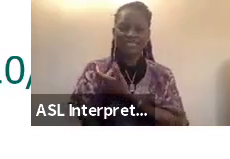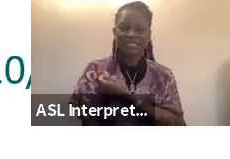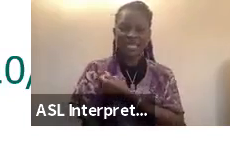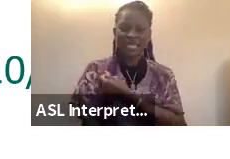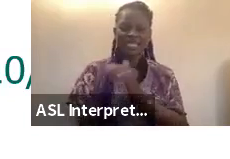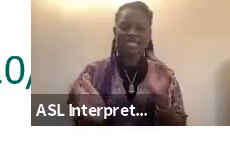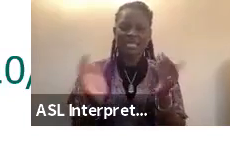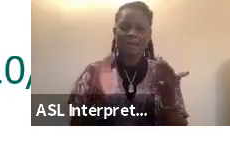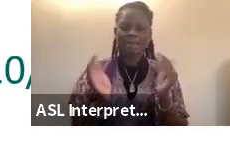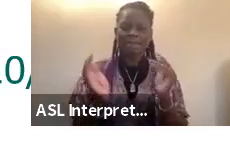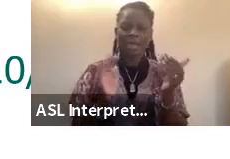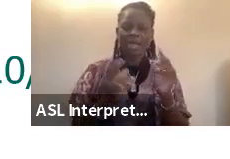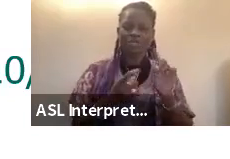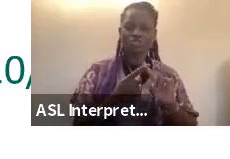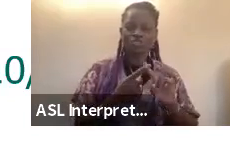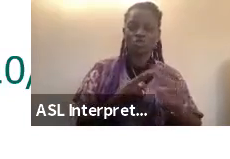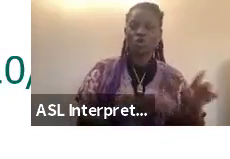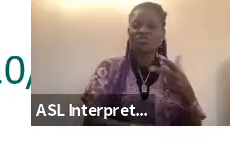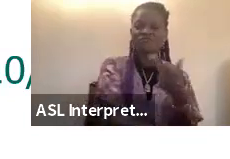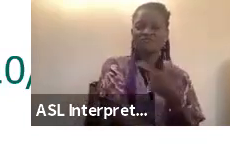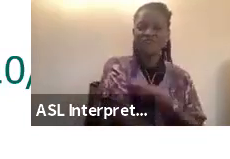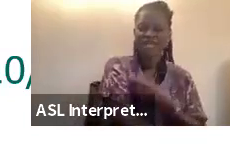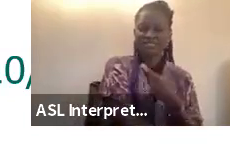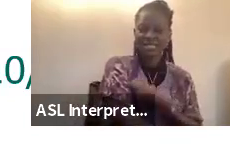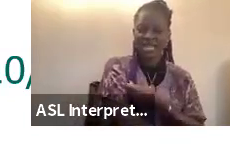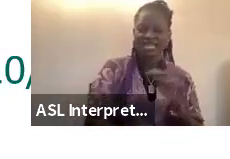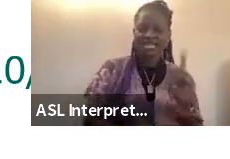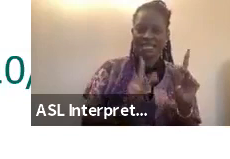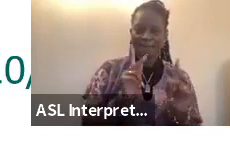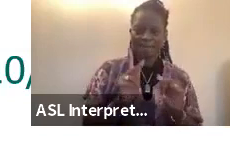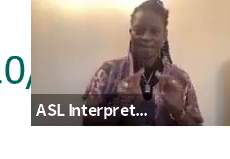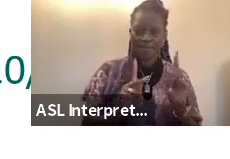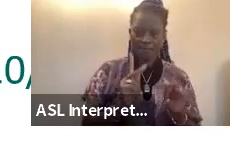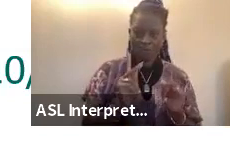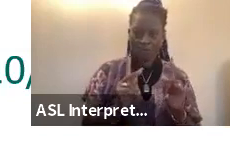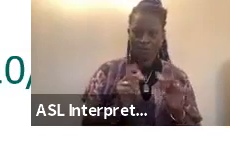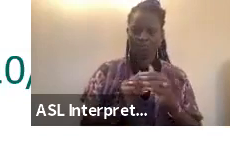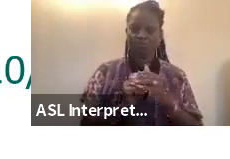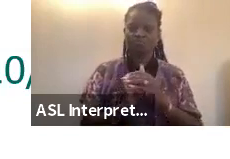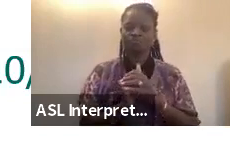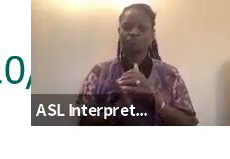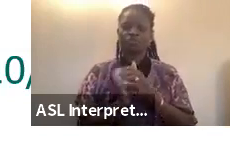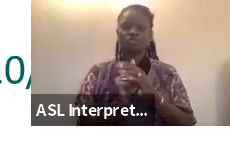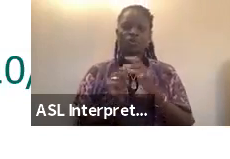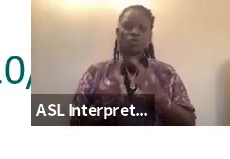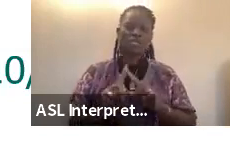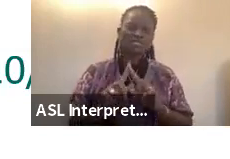is over three times that of the fully vaccinated population. So a difference between